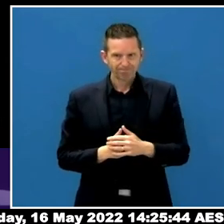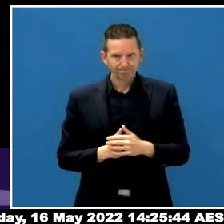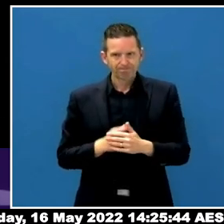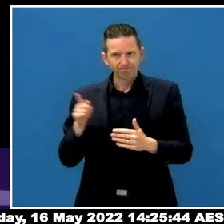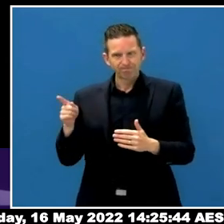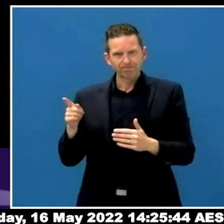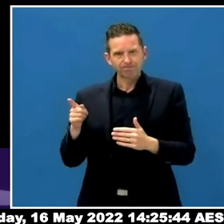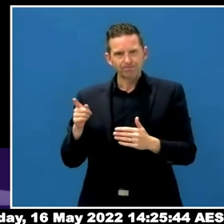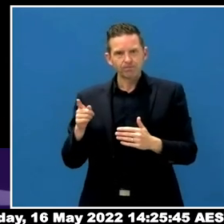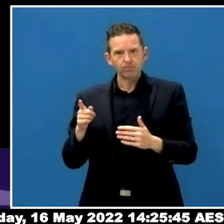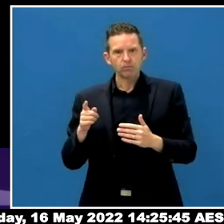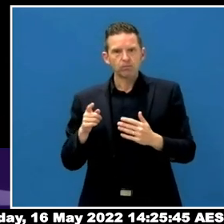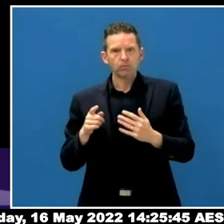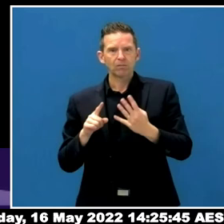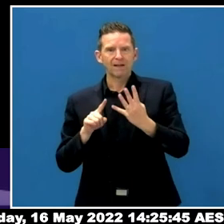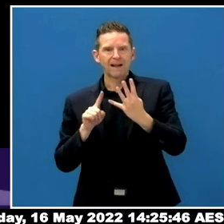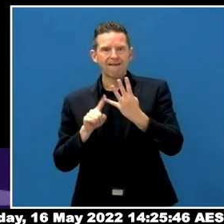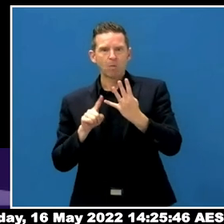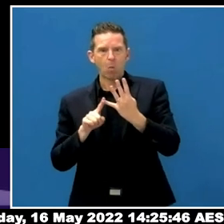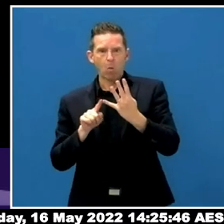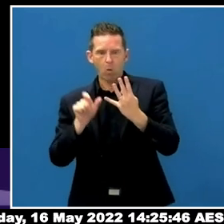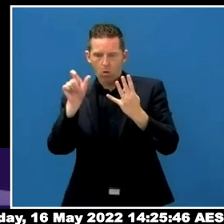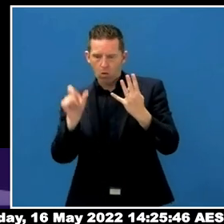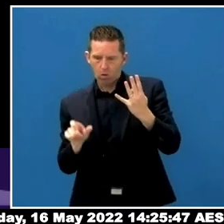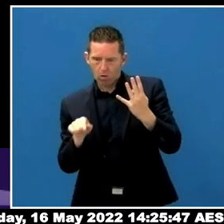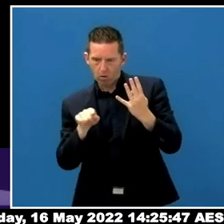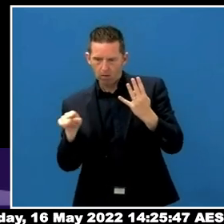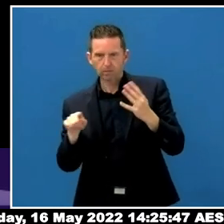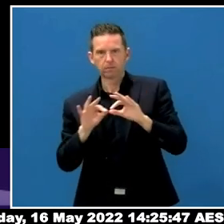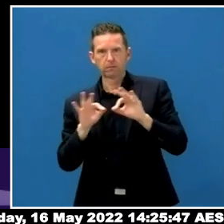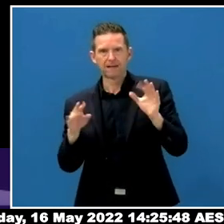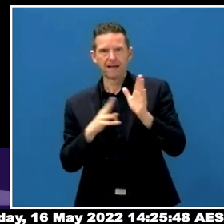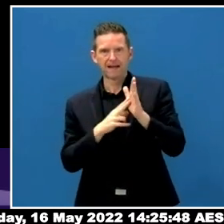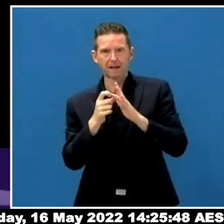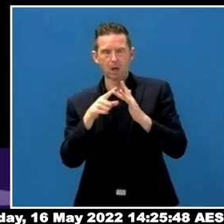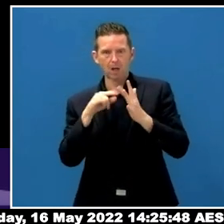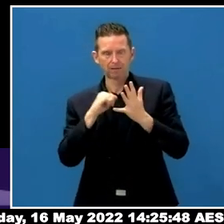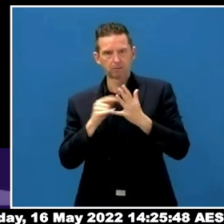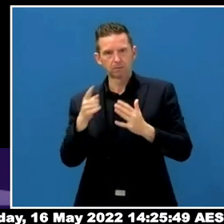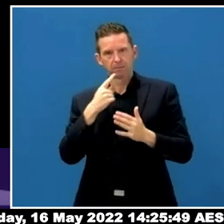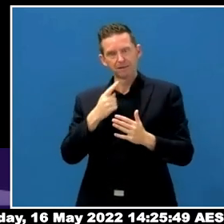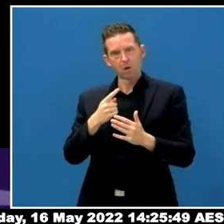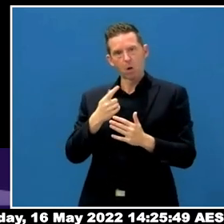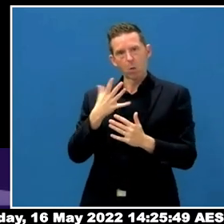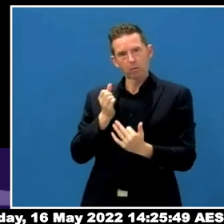at the "Not NDIS funded supports", it says: "Payable upon attendance to be invoiced monthly." You didn't receive any monthly invoices; is that what you're saying.